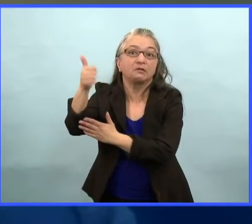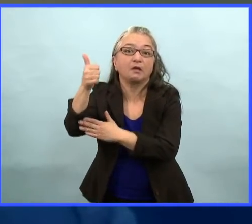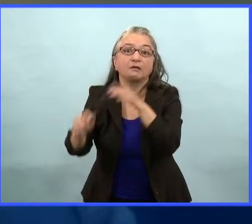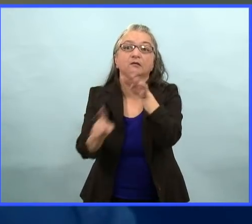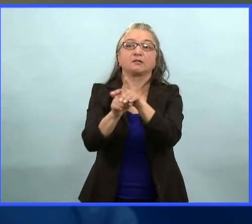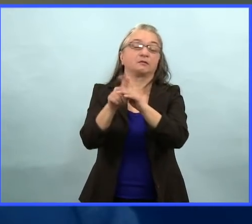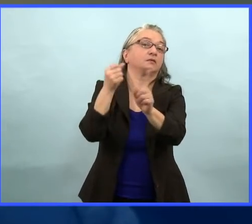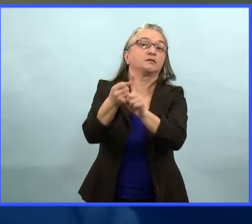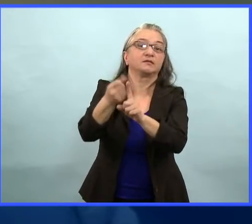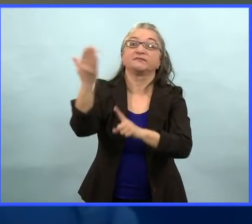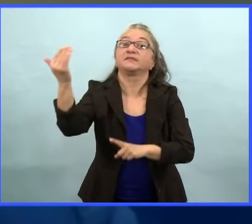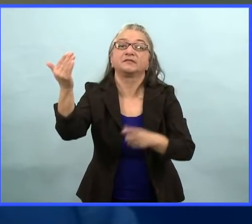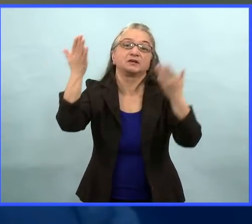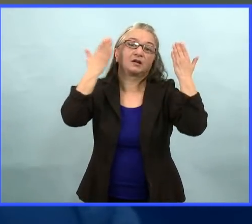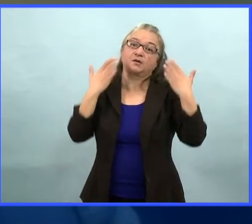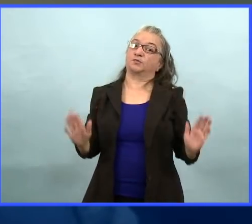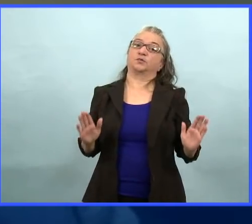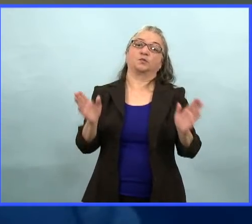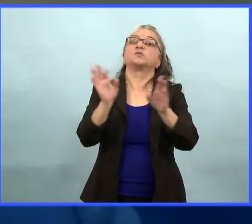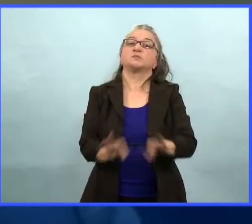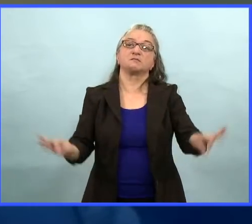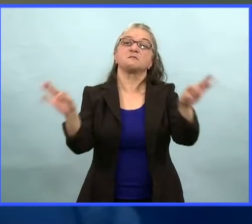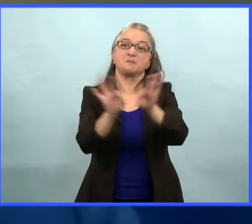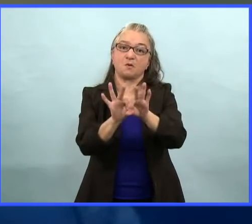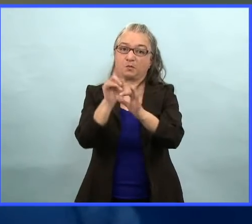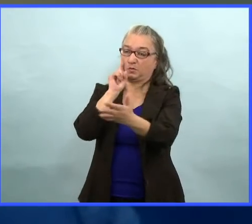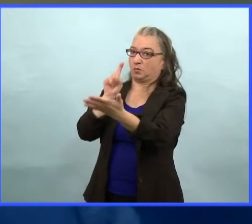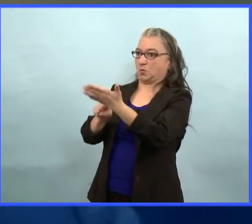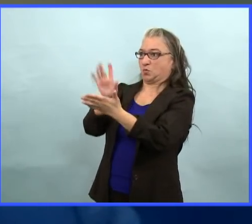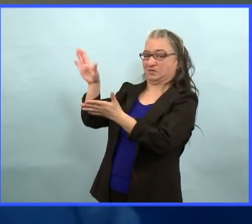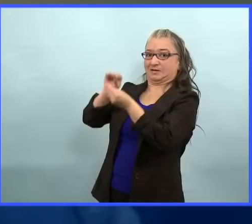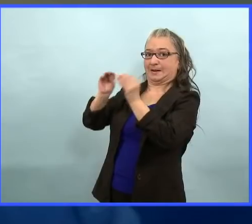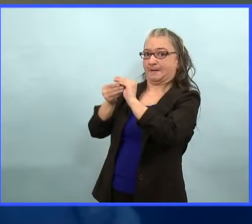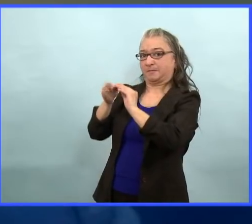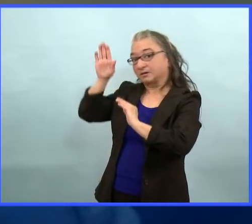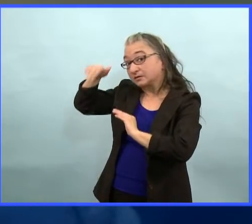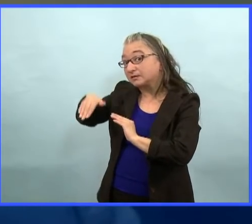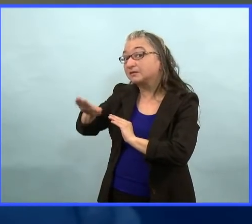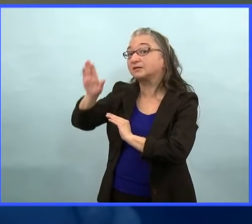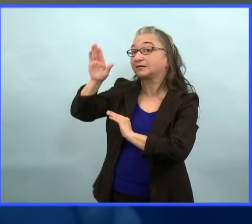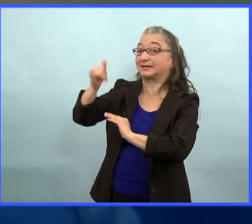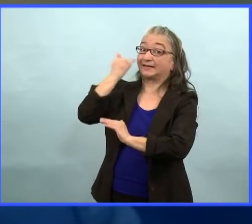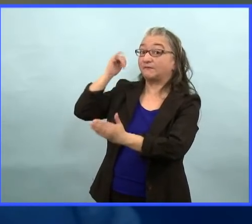for that variation as we start to return to a more normal uh and operational state